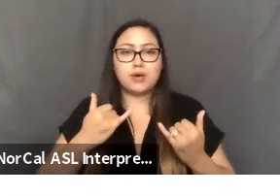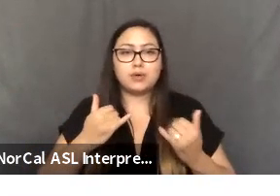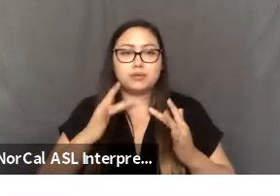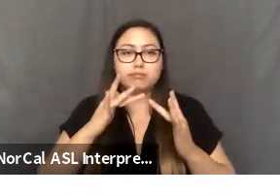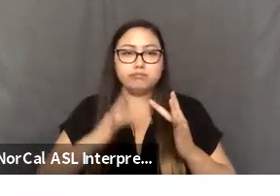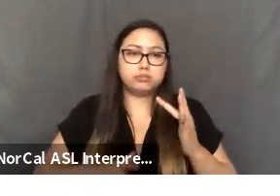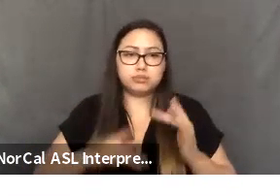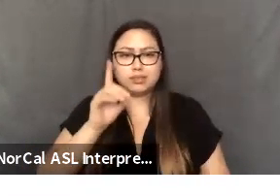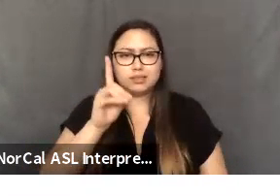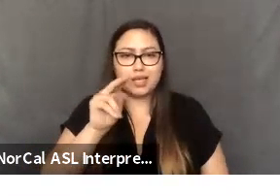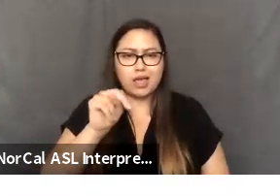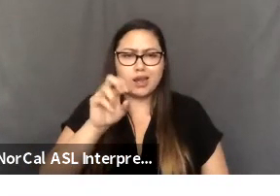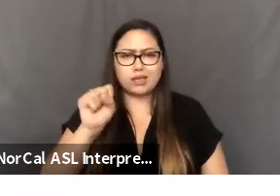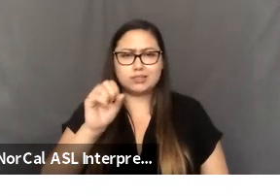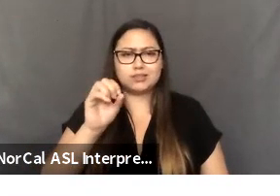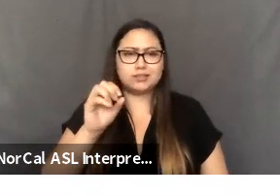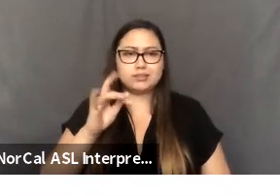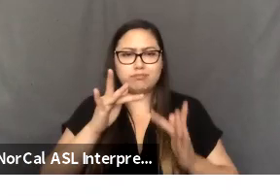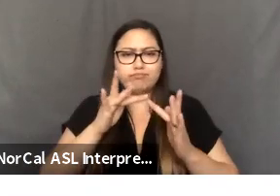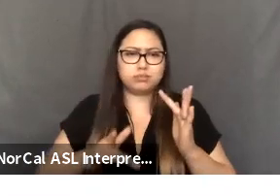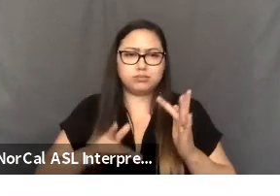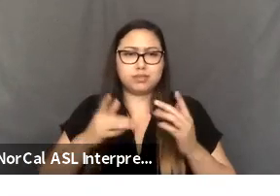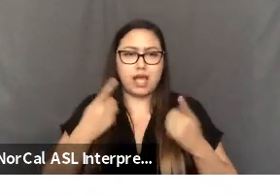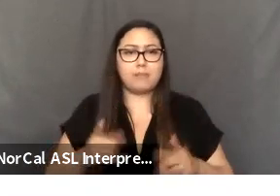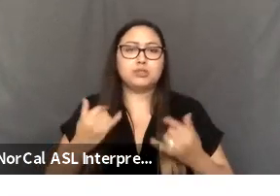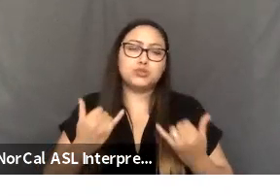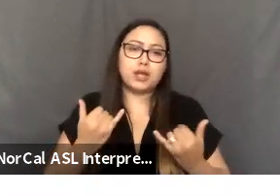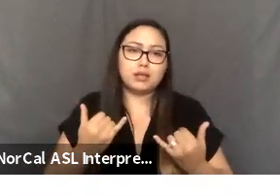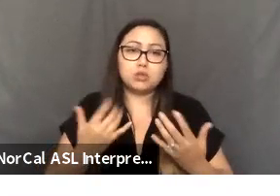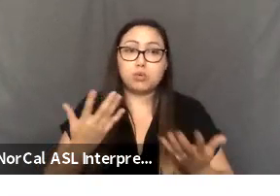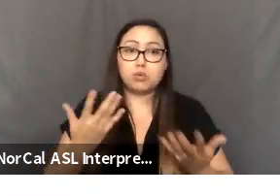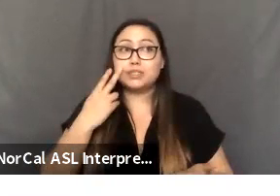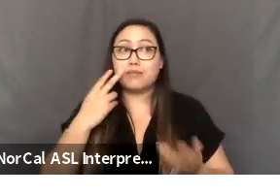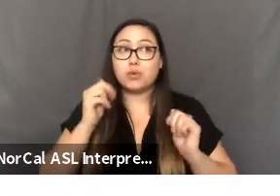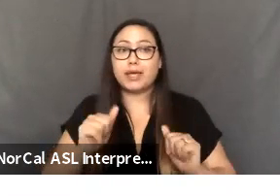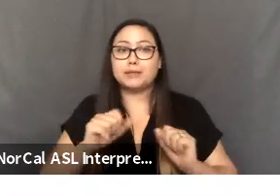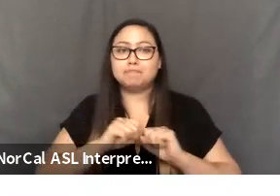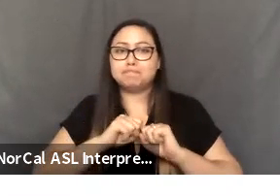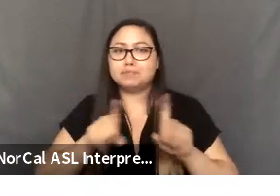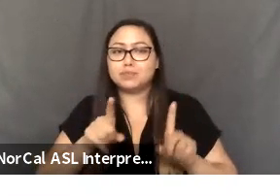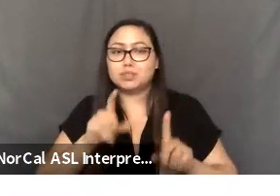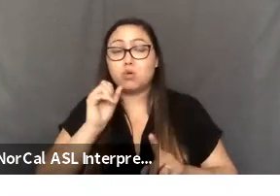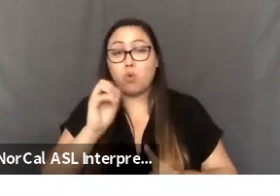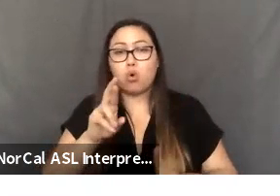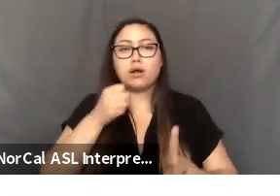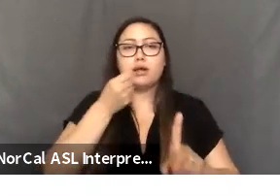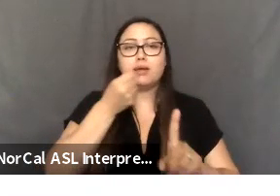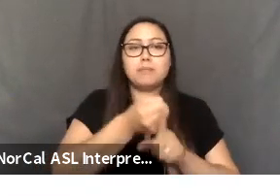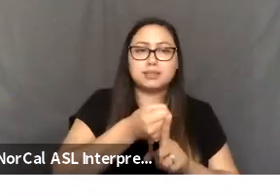guess is the term that happened today. So we'll see if that has an impact that we can get fixed.